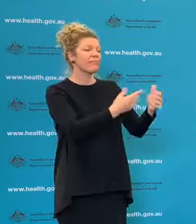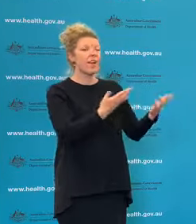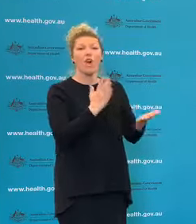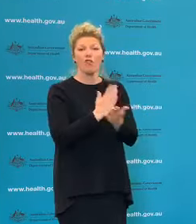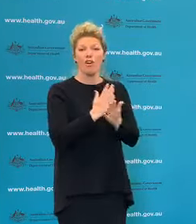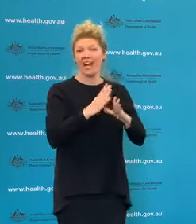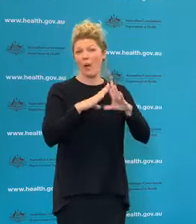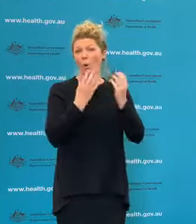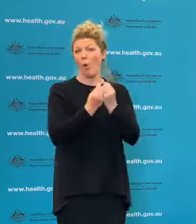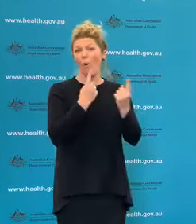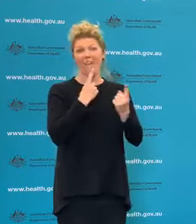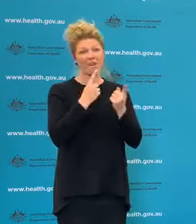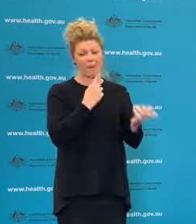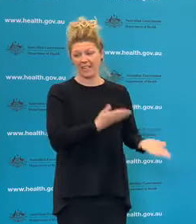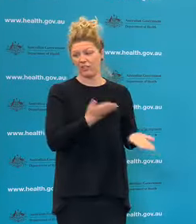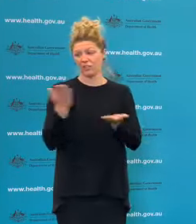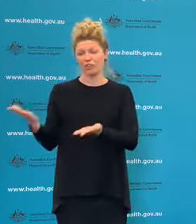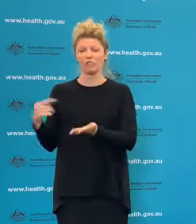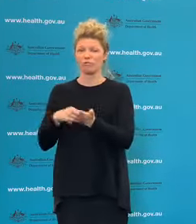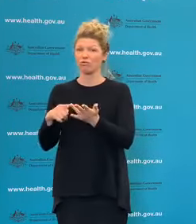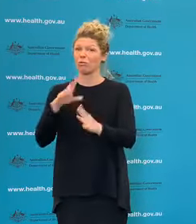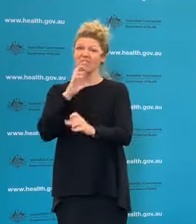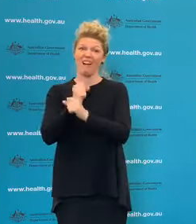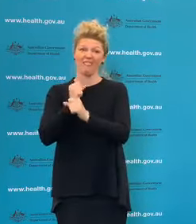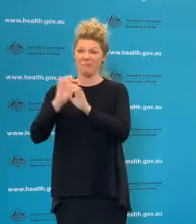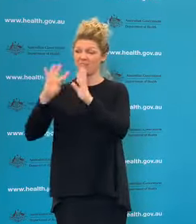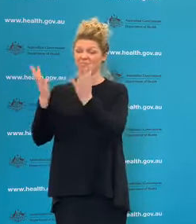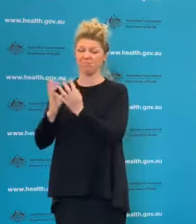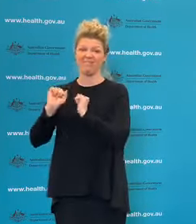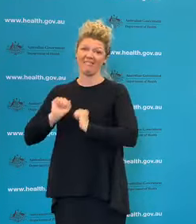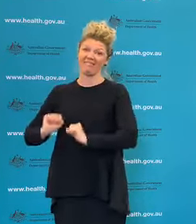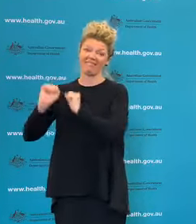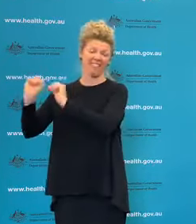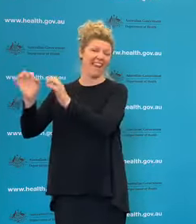It is ultimately their decision around how and when we might see a return of